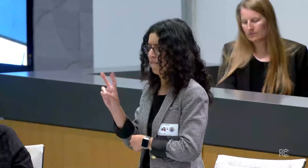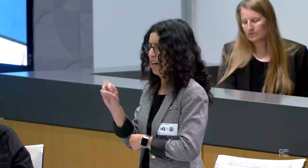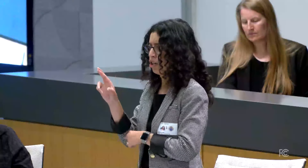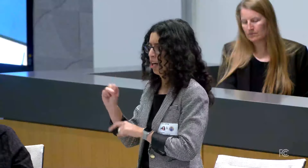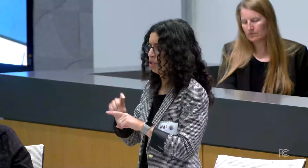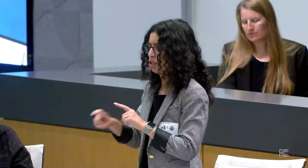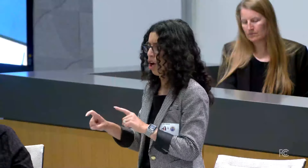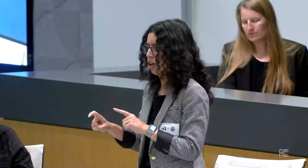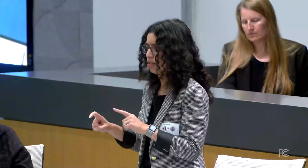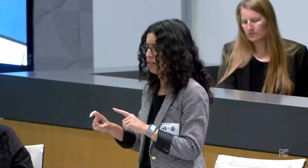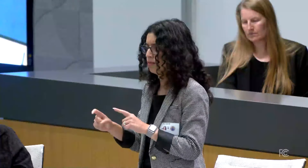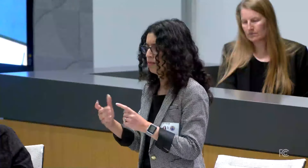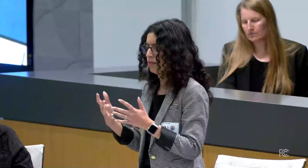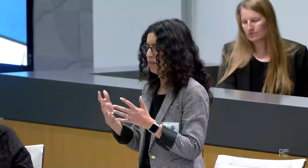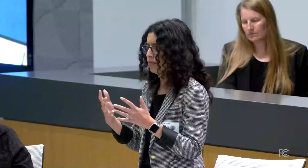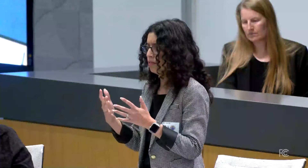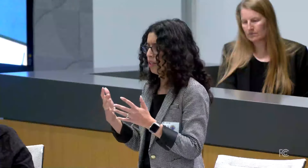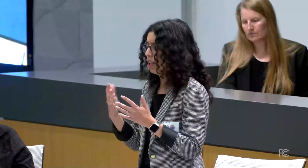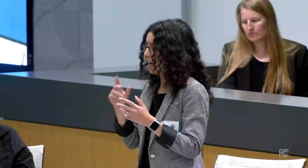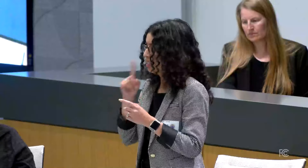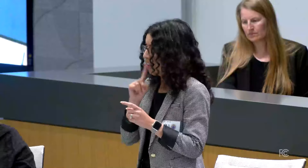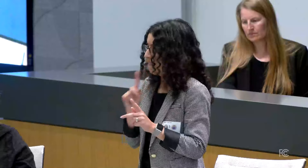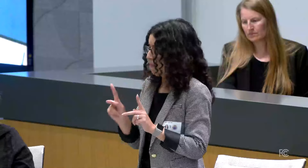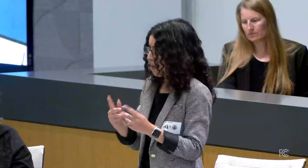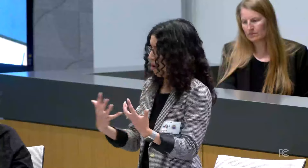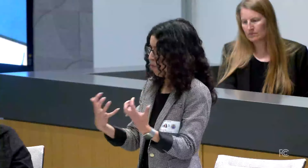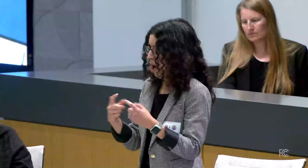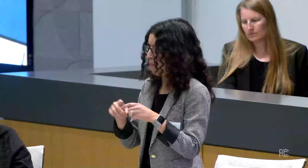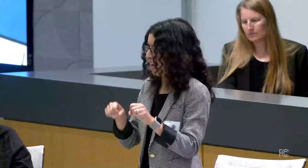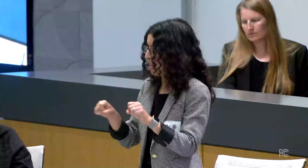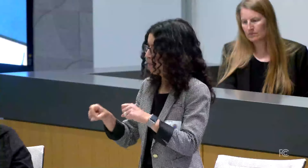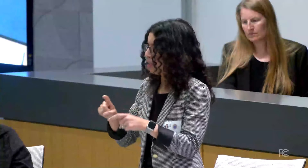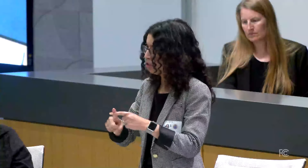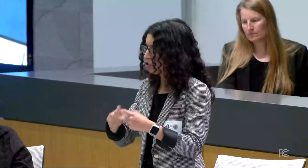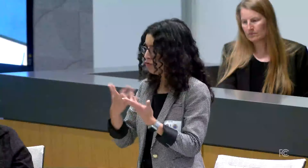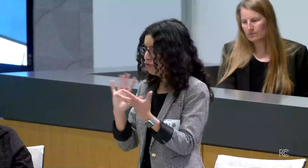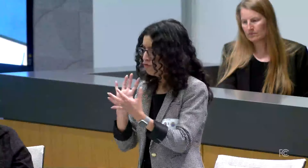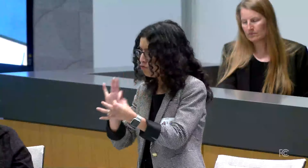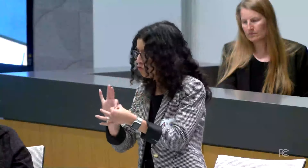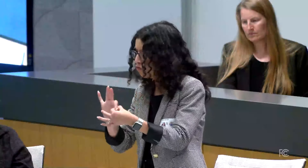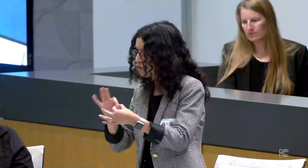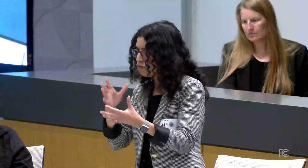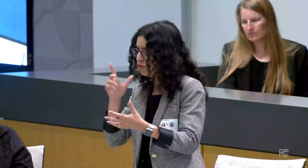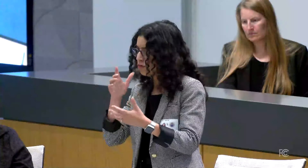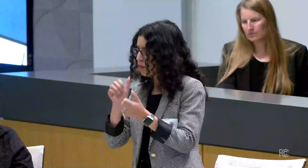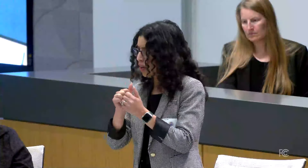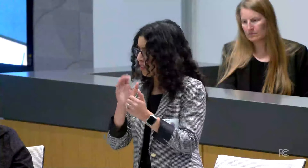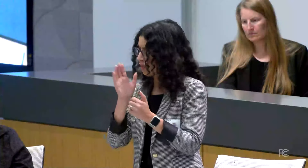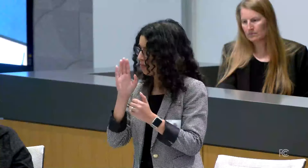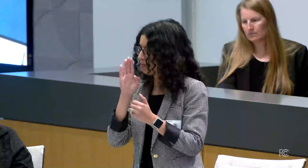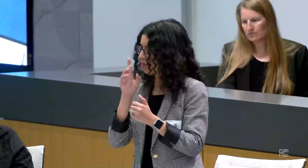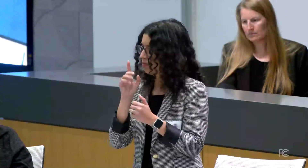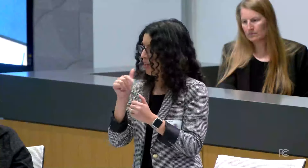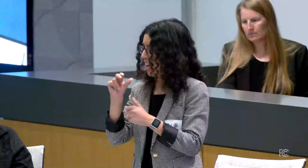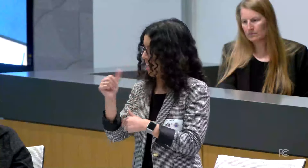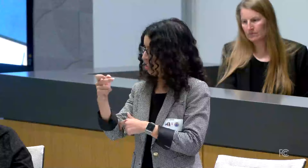DON'T HAVE A DIRECT HOTLINE FOR EXAMPLE THE DOJ, IRS, SOCIAL SECURITY.